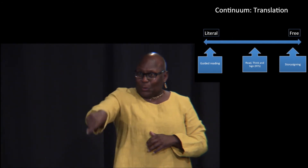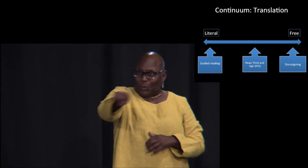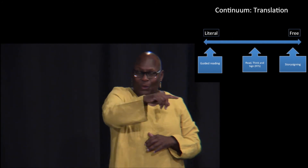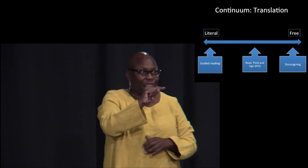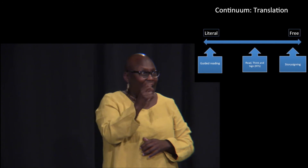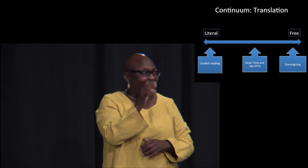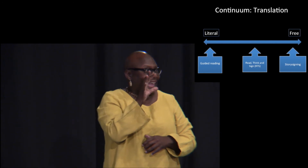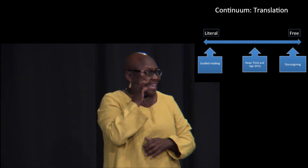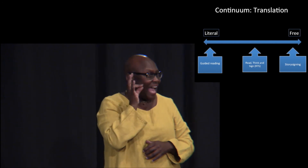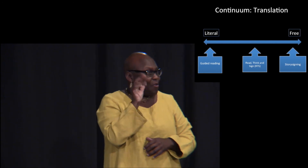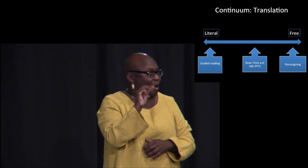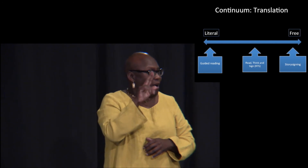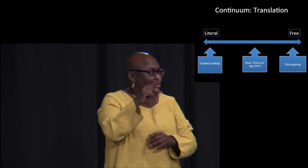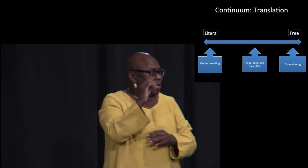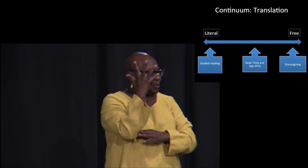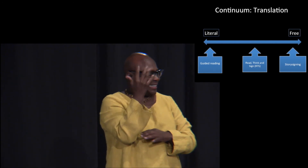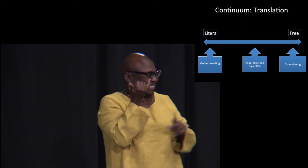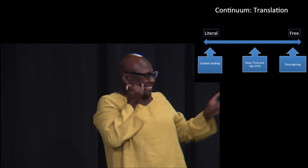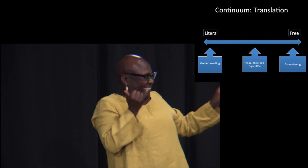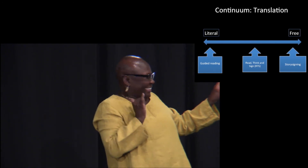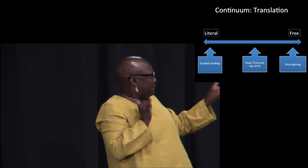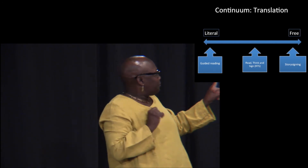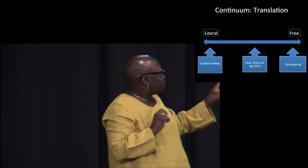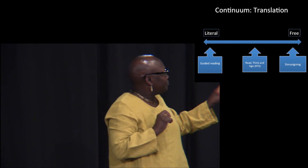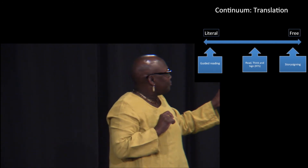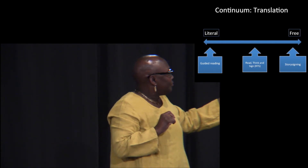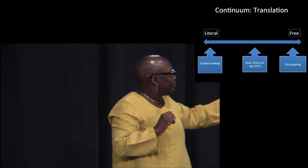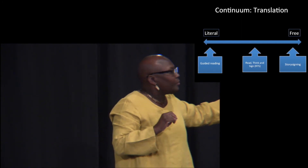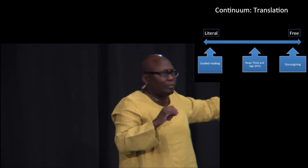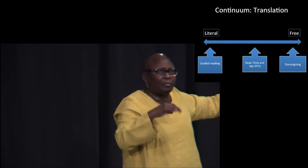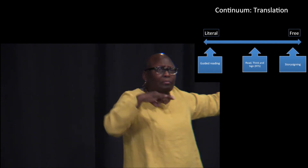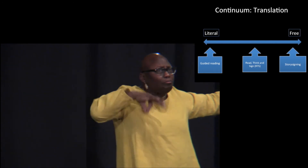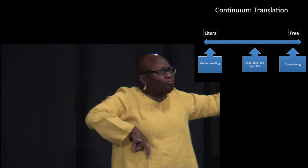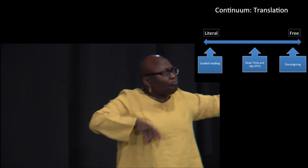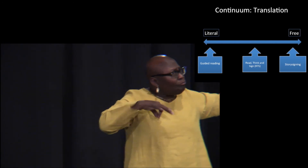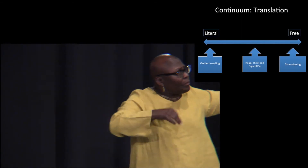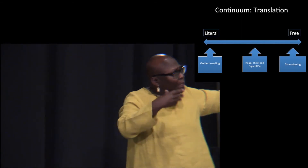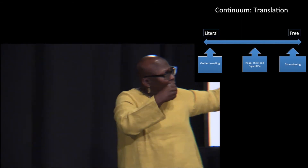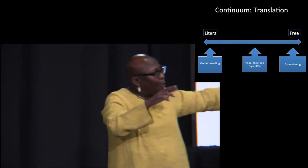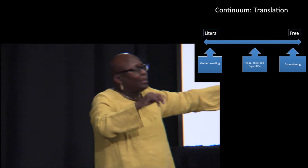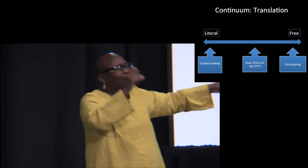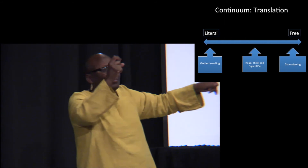suddenly tell your students to stop their approach if they use guided reading.